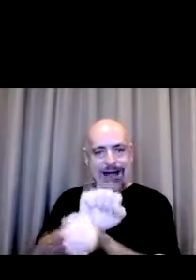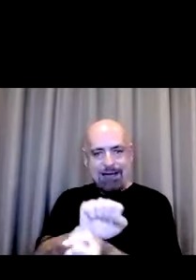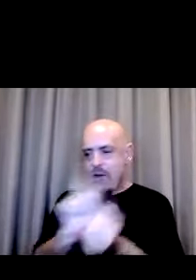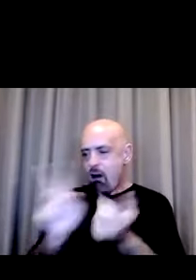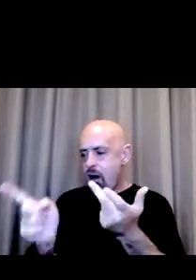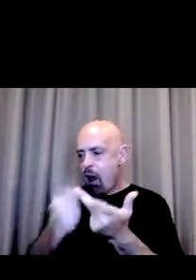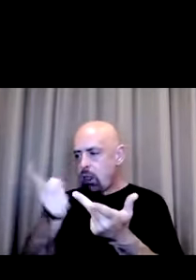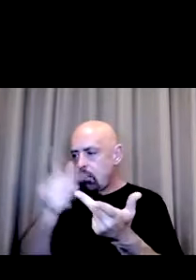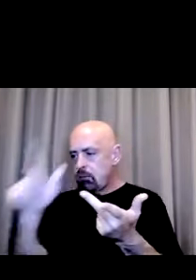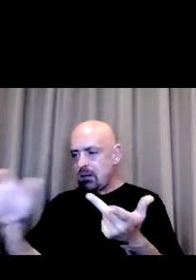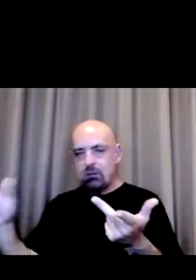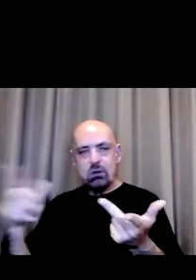not understanding